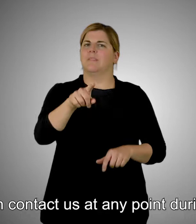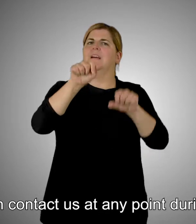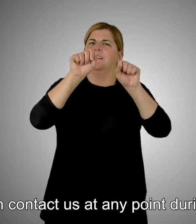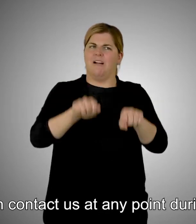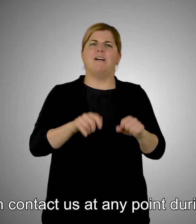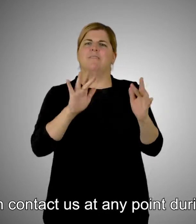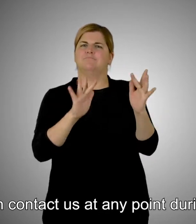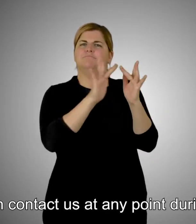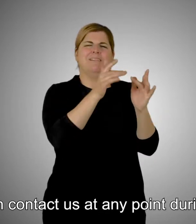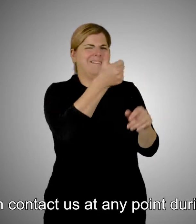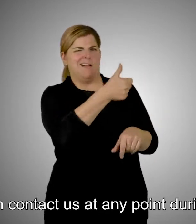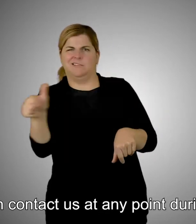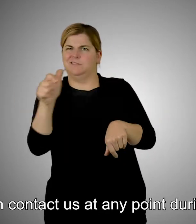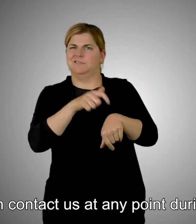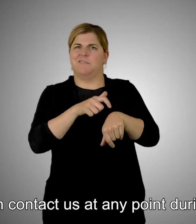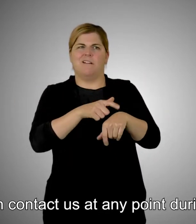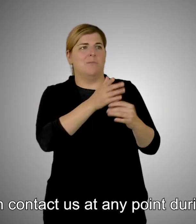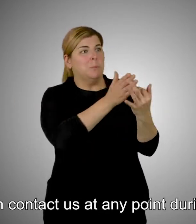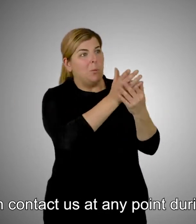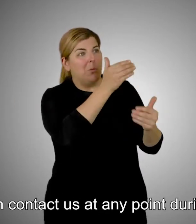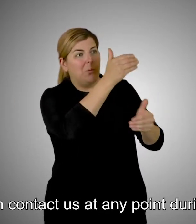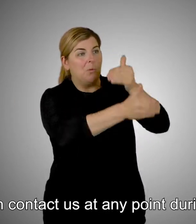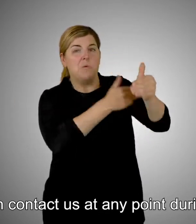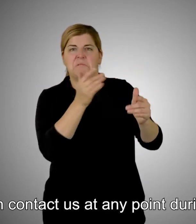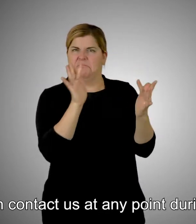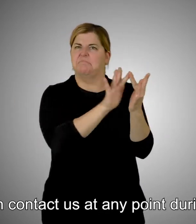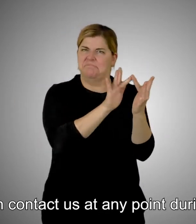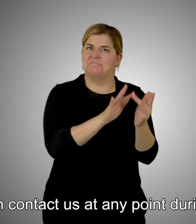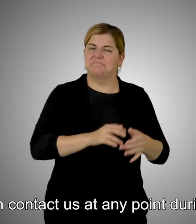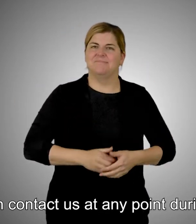You can contact us at any point during the process